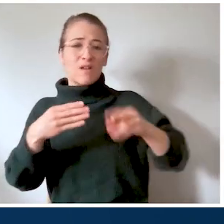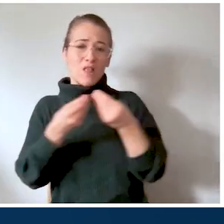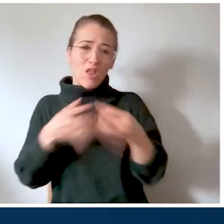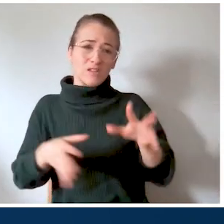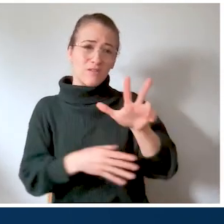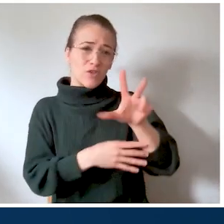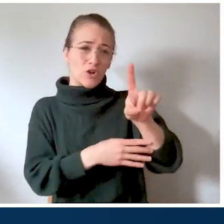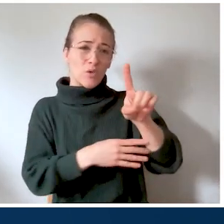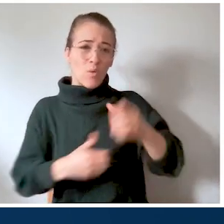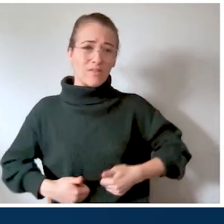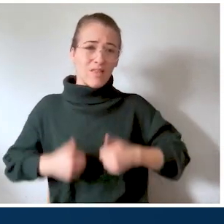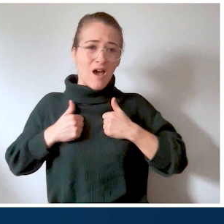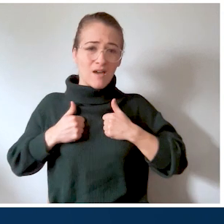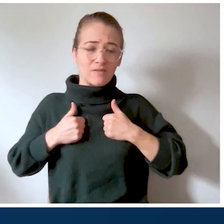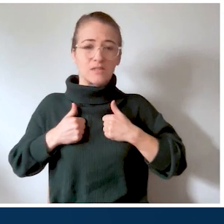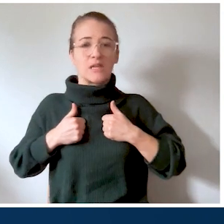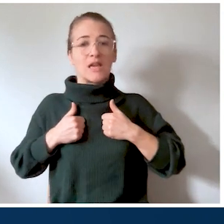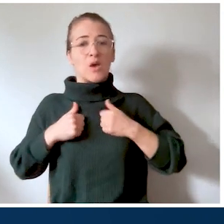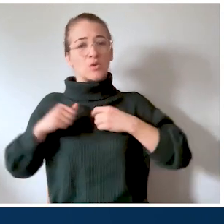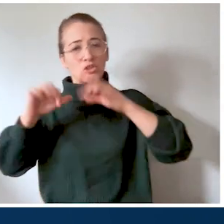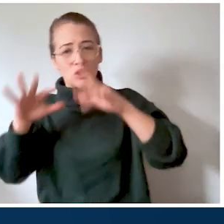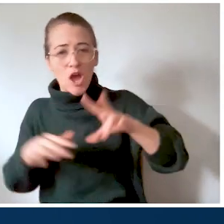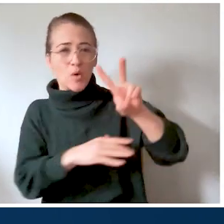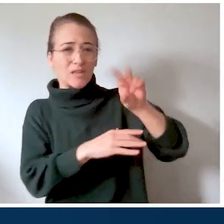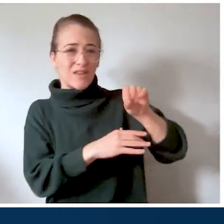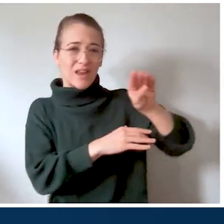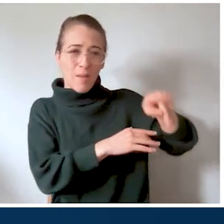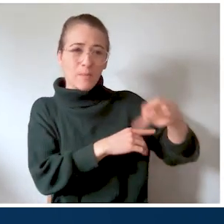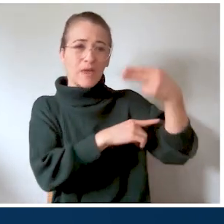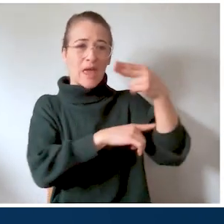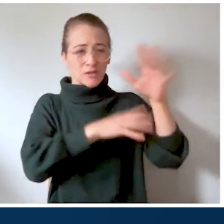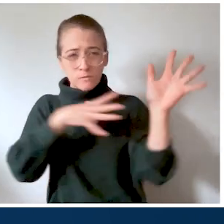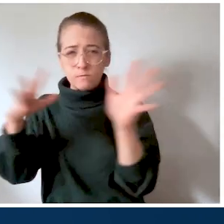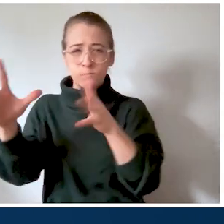It was snow, 70-mile an hour winds. What can people do,